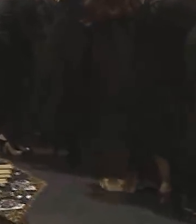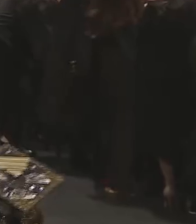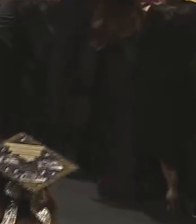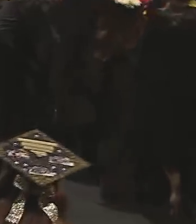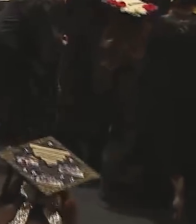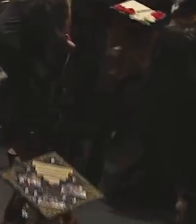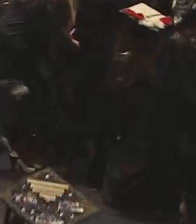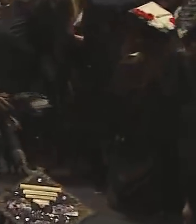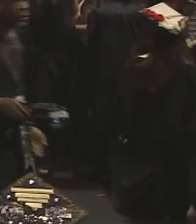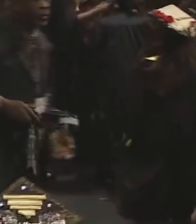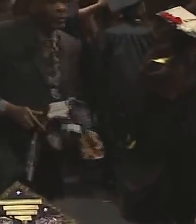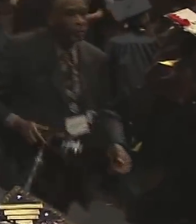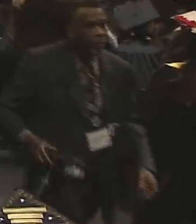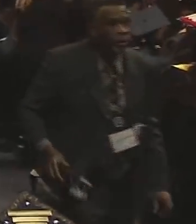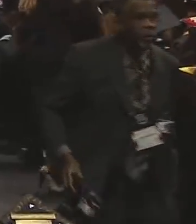PLEASE BE SEATED.